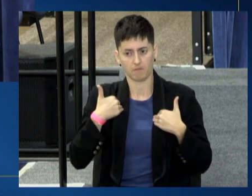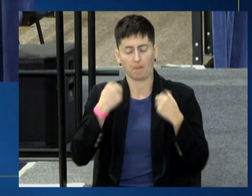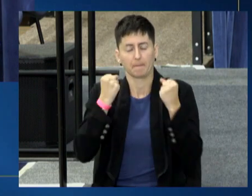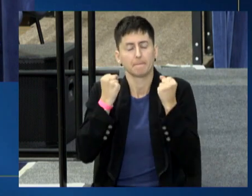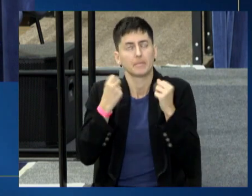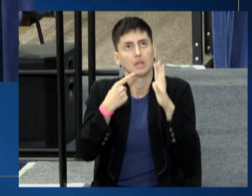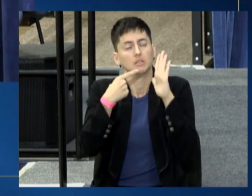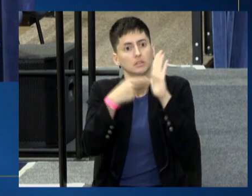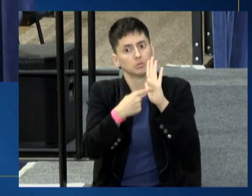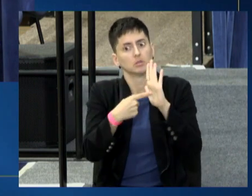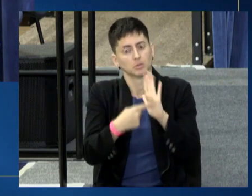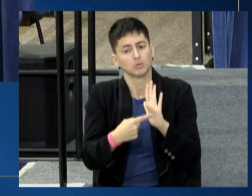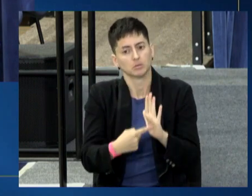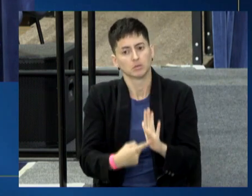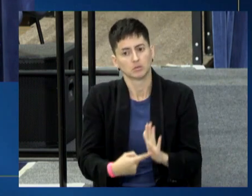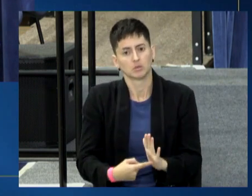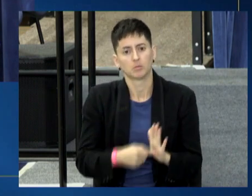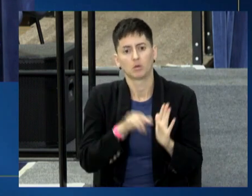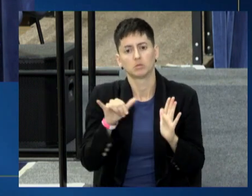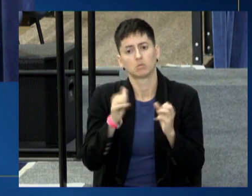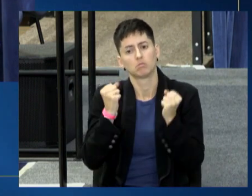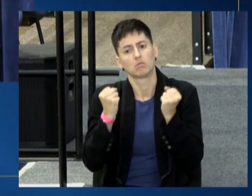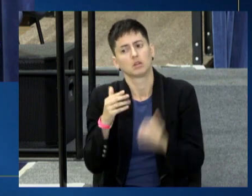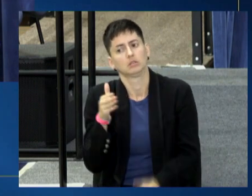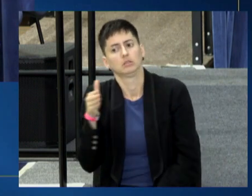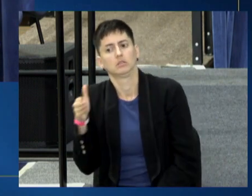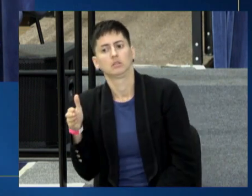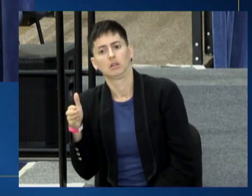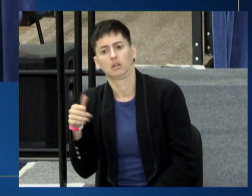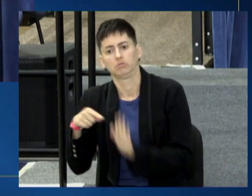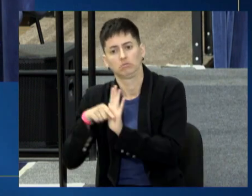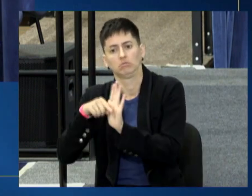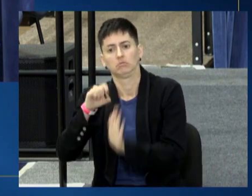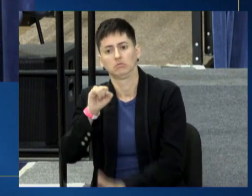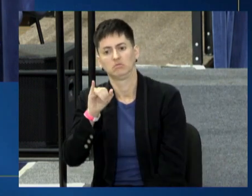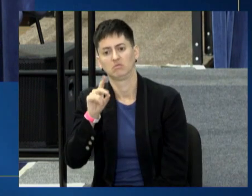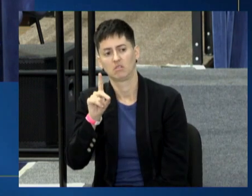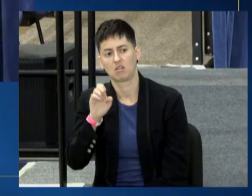often quite a bit of side effects as well. So, we are looking for electronic patient-reported